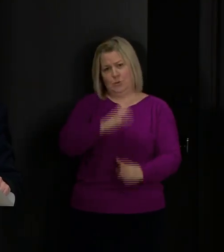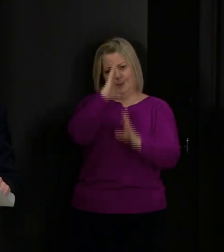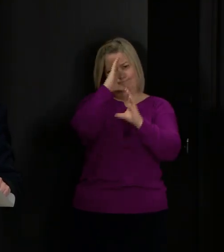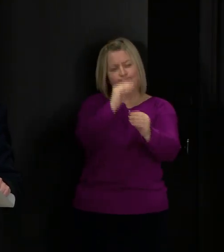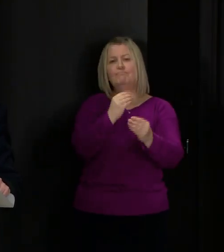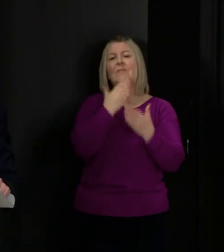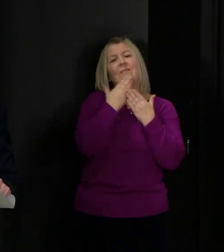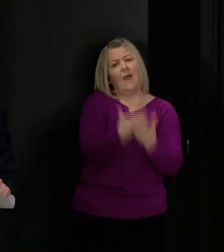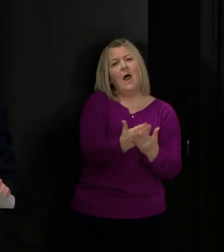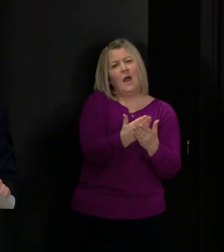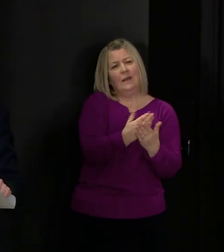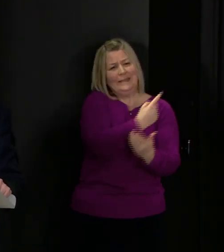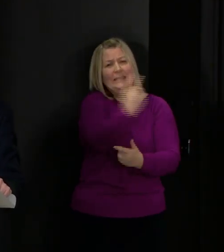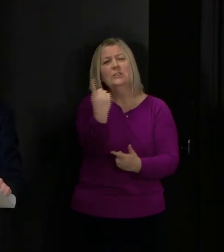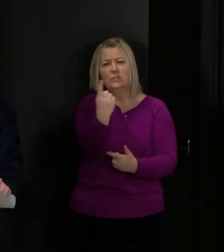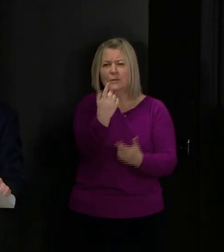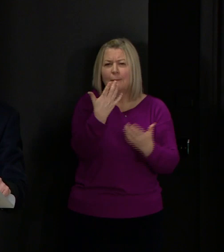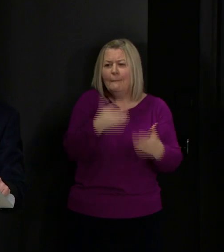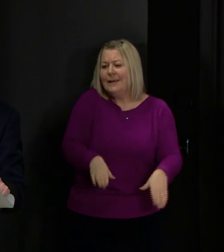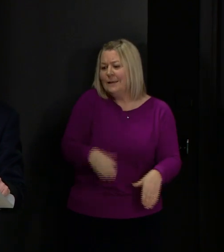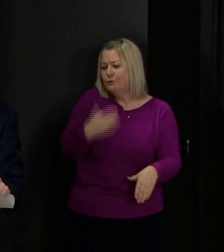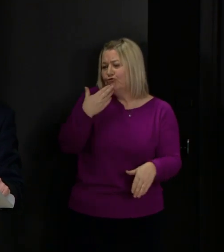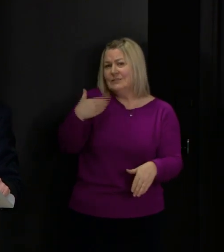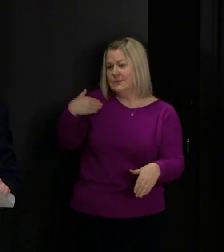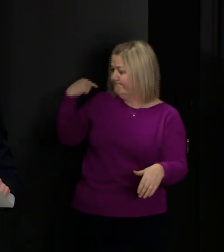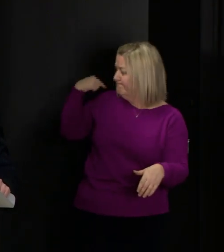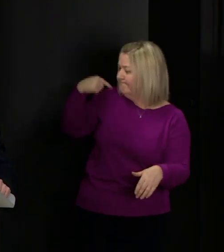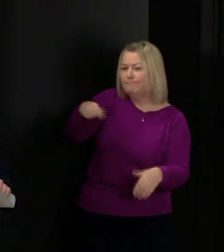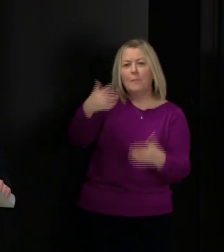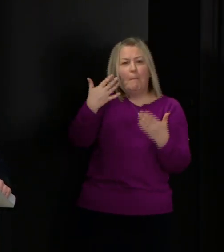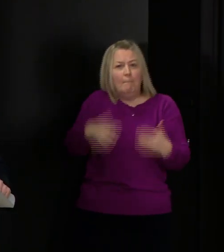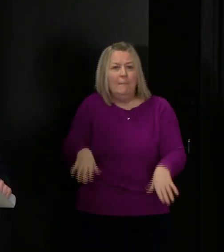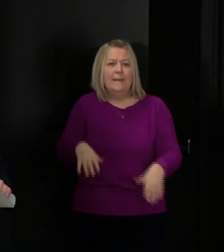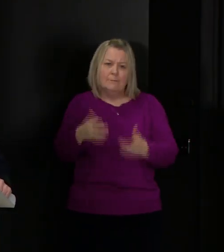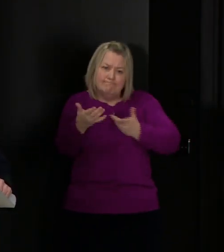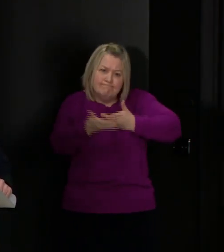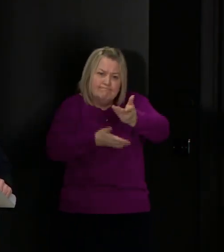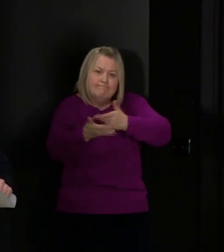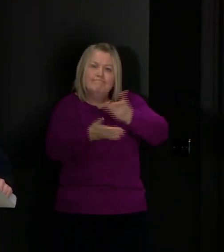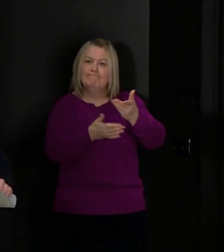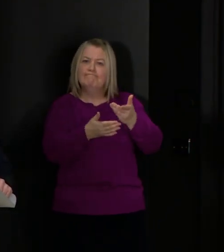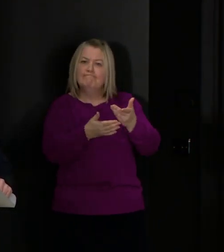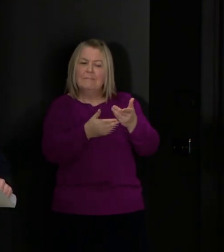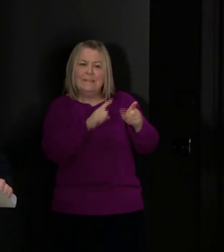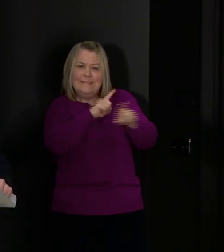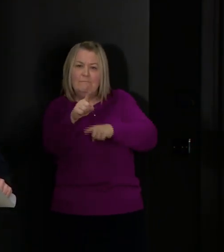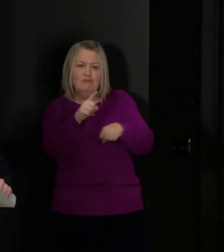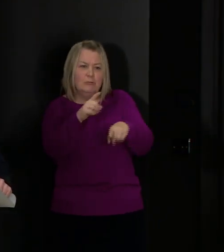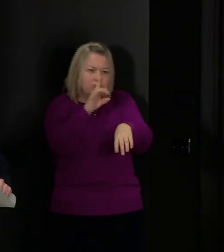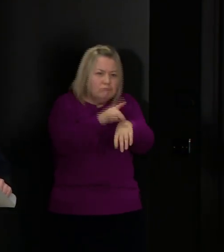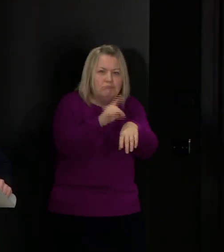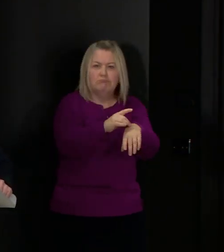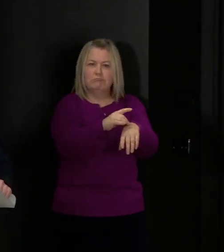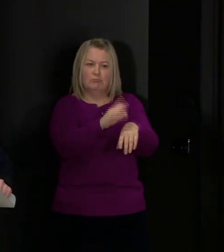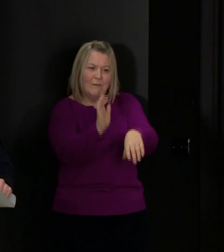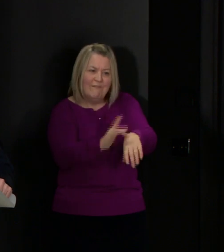each of you. I've conversations over the course of this weekend with clinicians from various backgrounds, and I think it's really important that I continue to